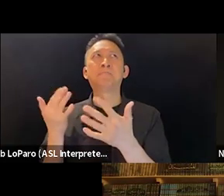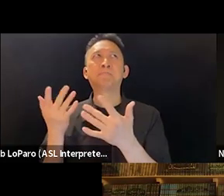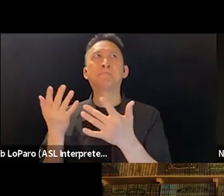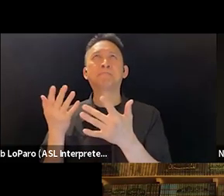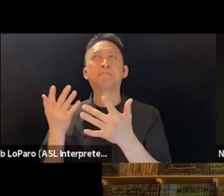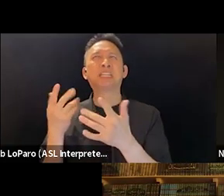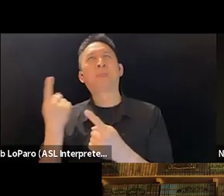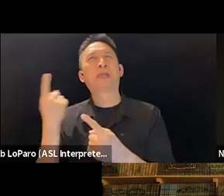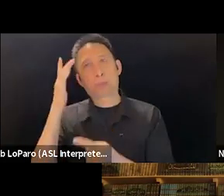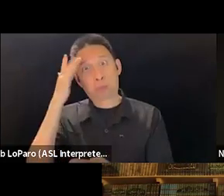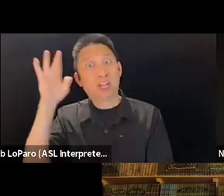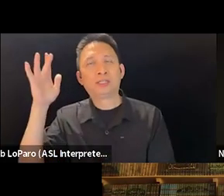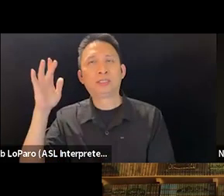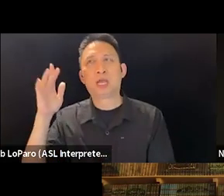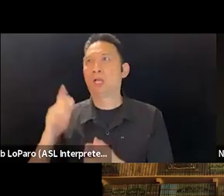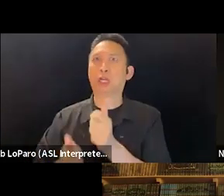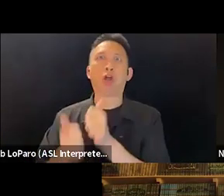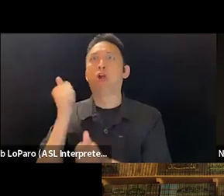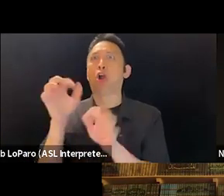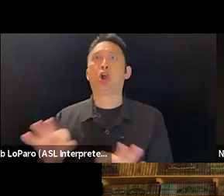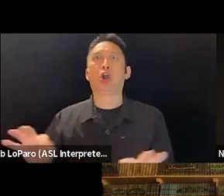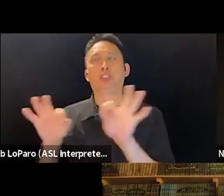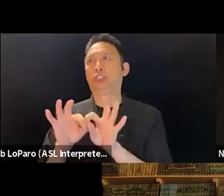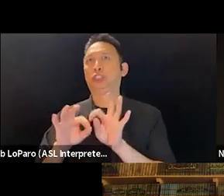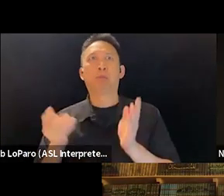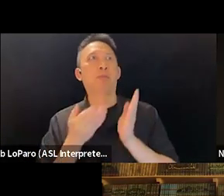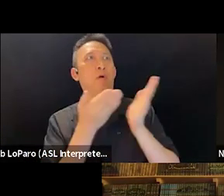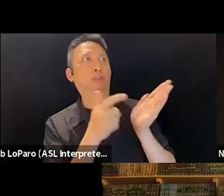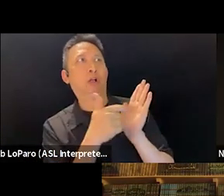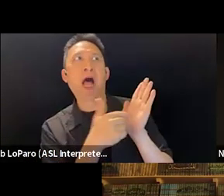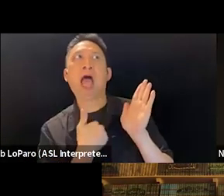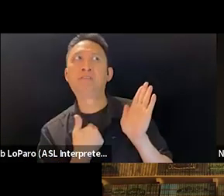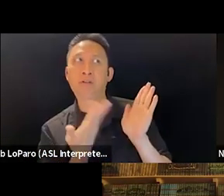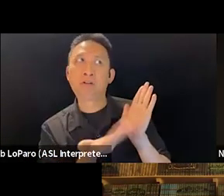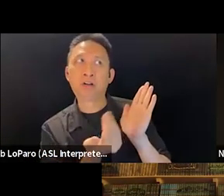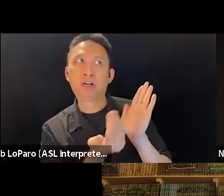It's the most urgent and brilliant proposal. And a lot of time they don't understand